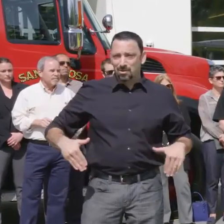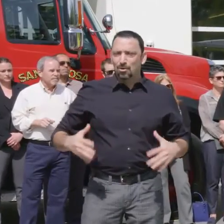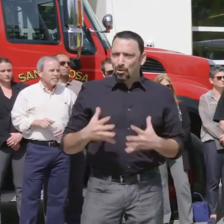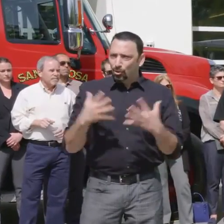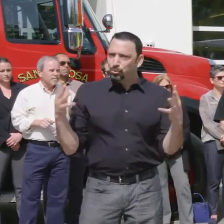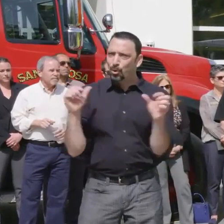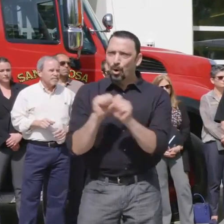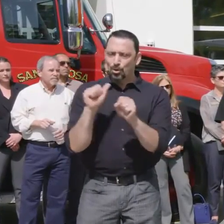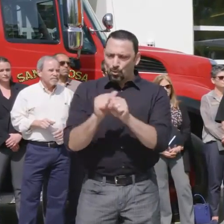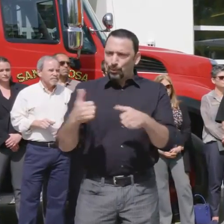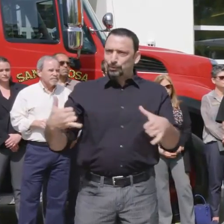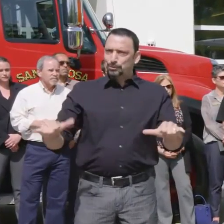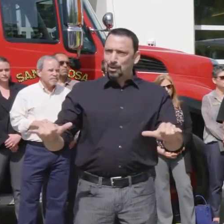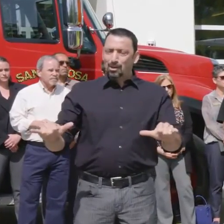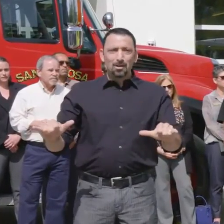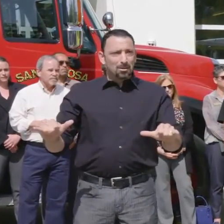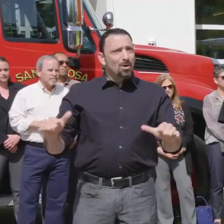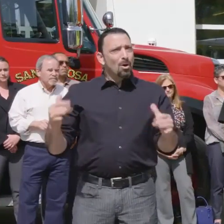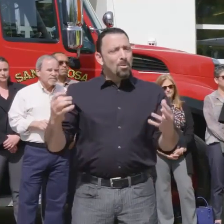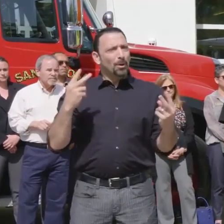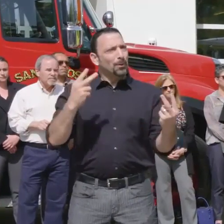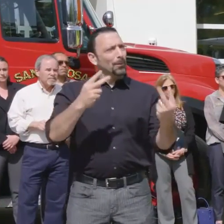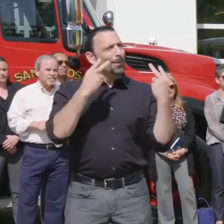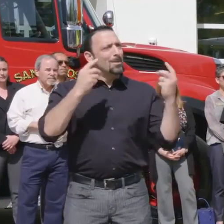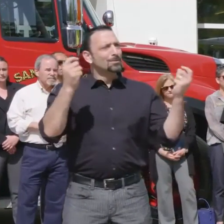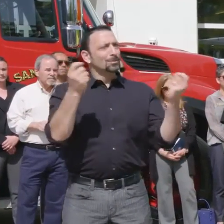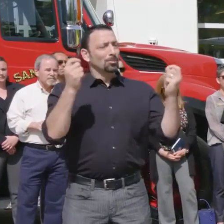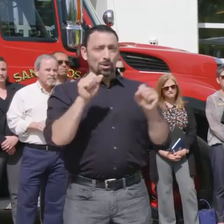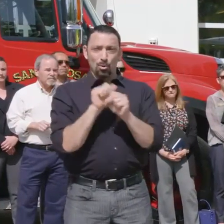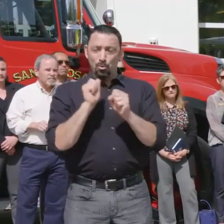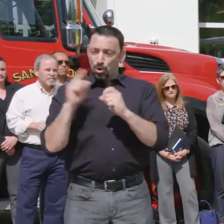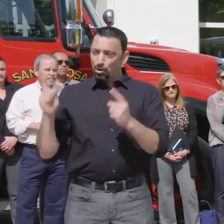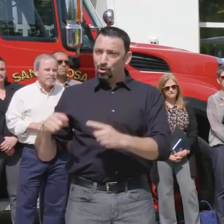able to achieve, but we also want to assure the people that we serve,